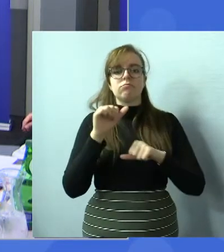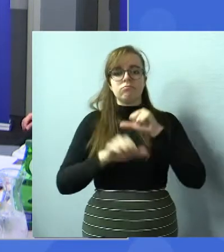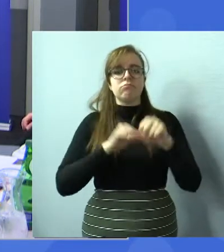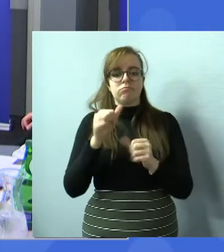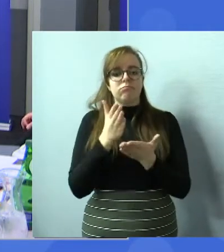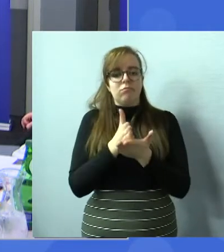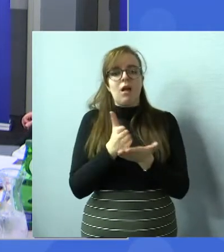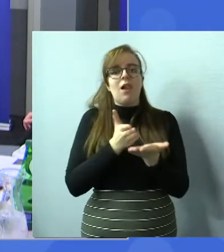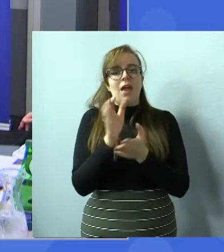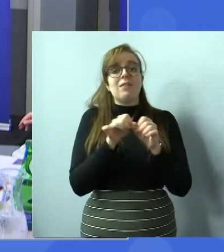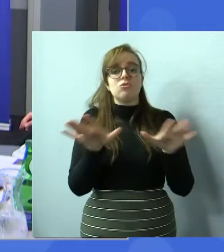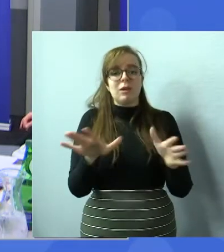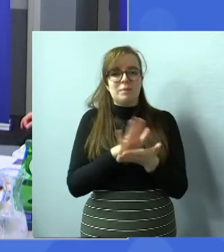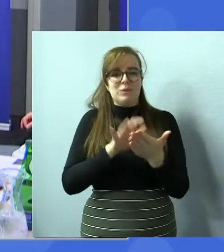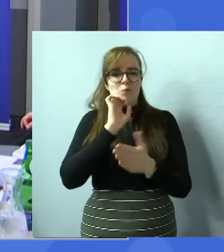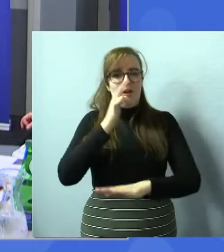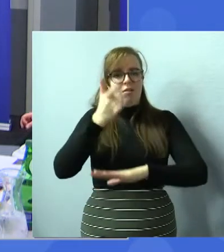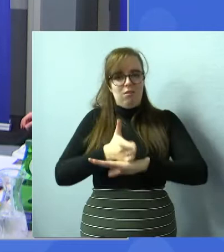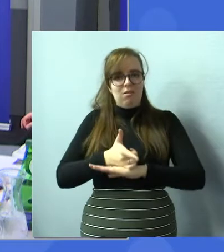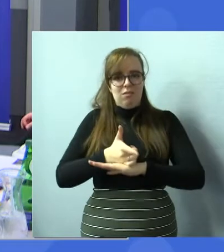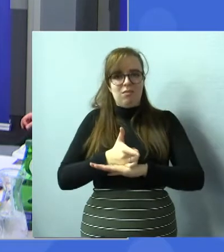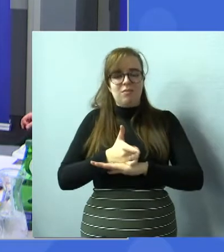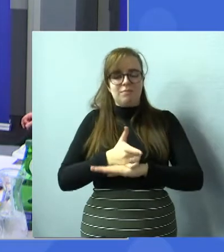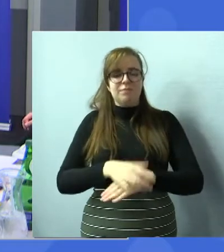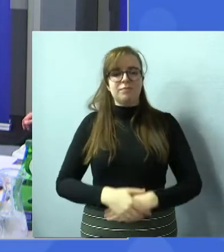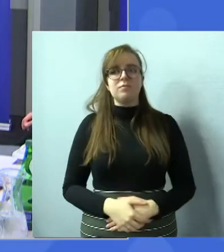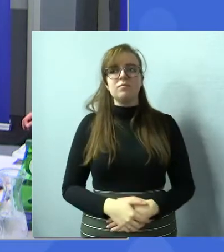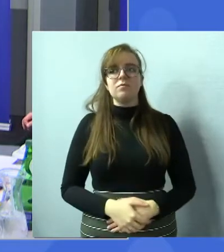to be captured and you will appear on the live stream if you haven't consented